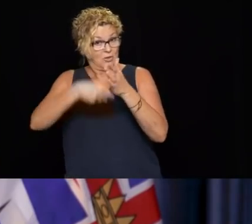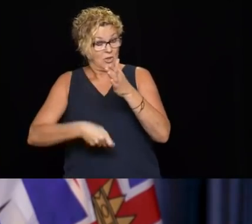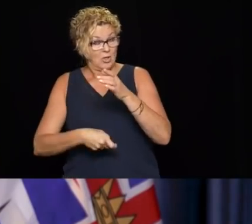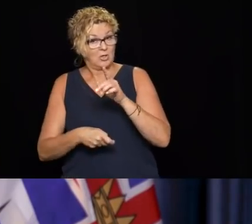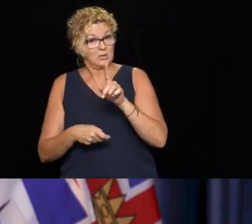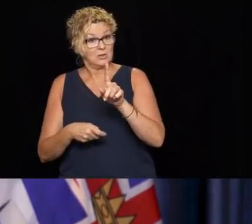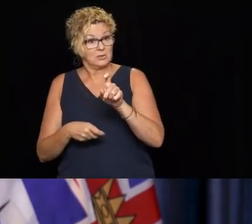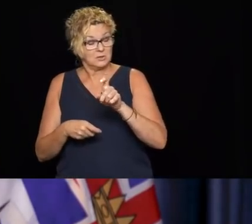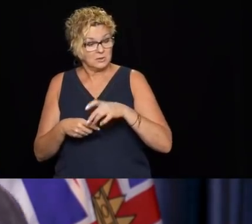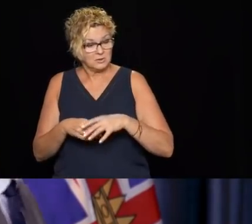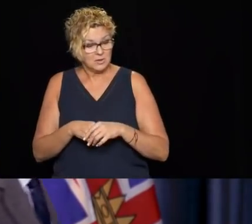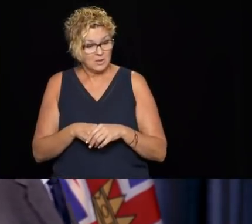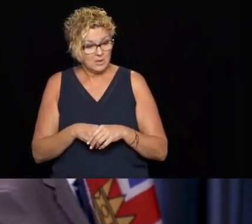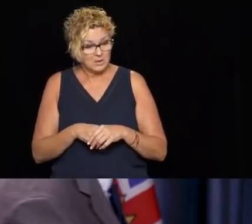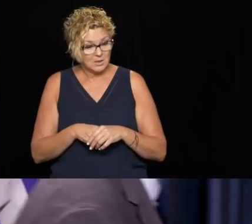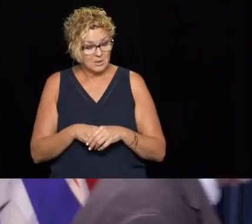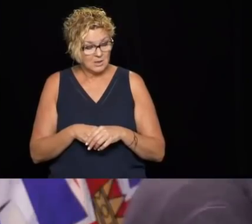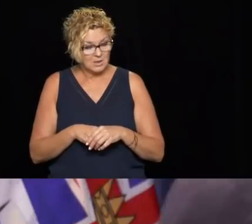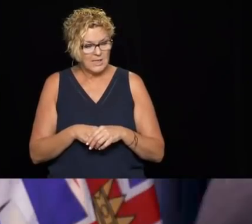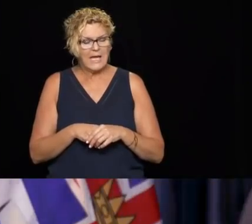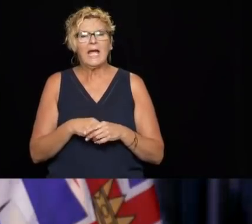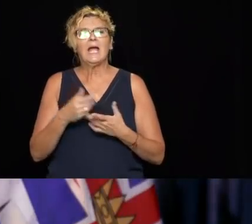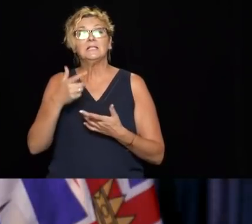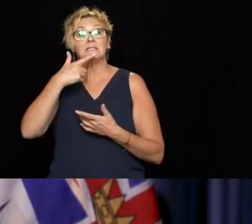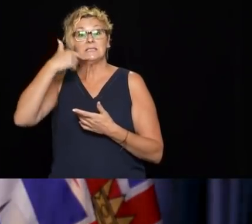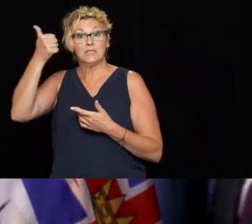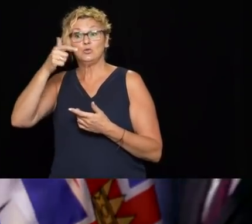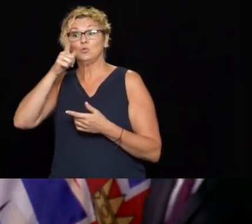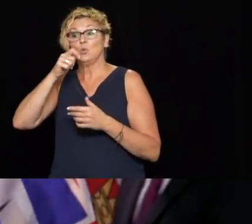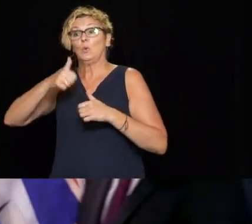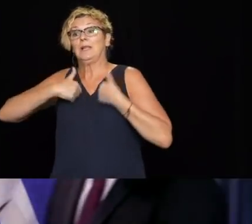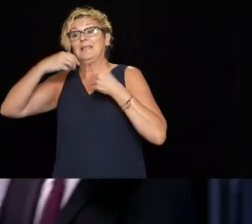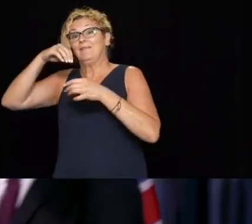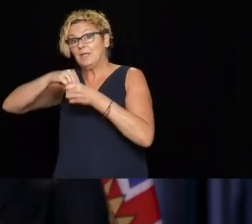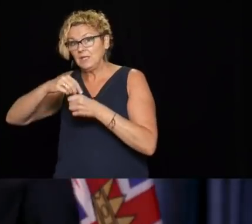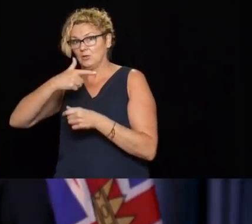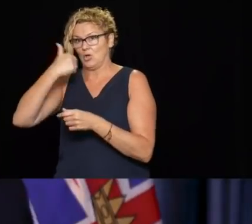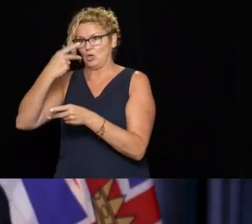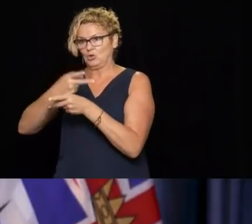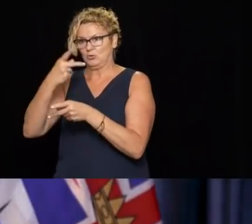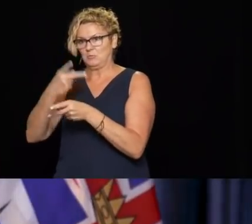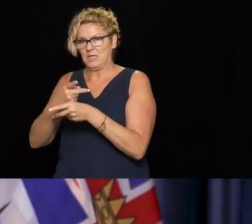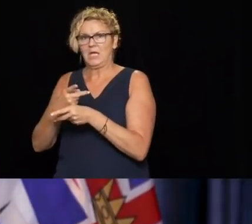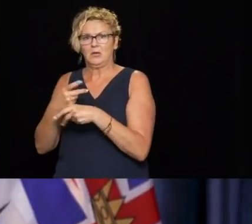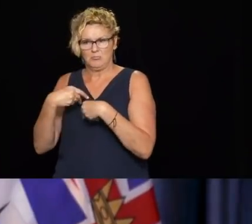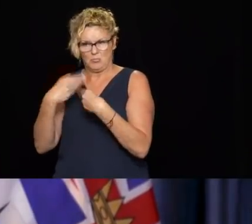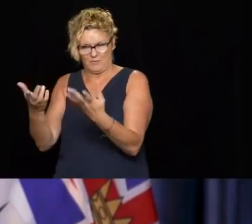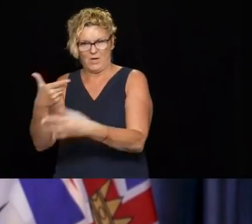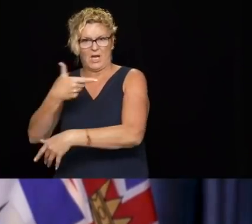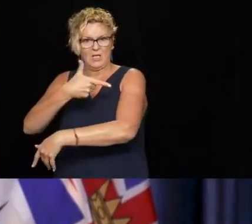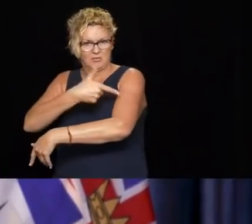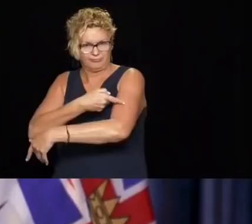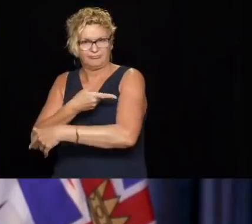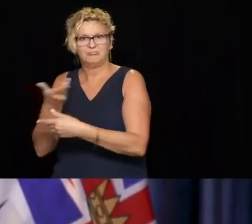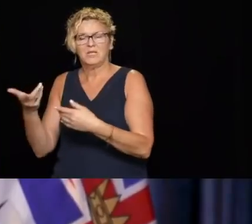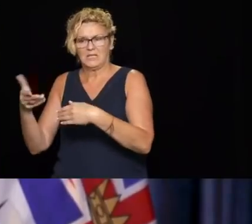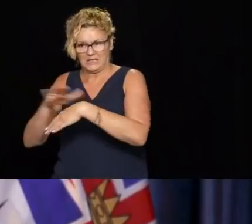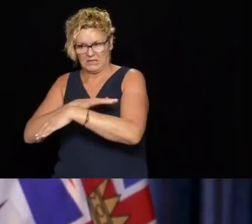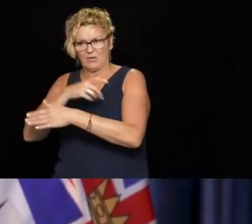people to get the flu shot this fall, will the province be covering the cost of those vaccines for people who would normally have to pay for